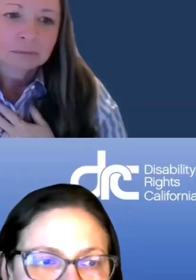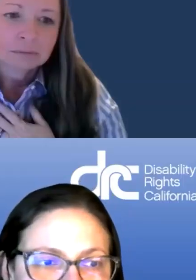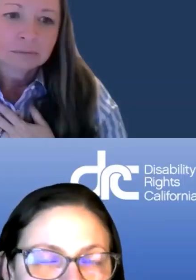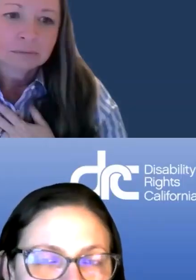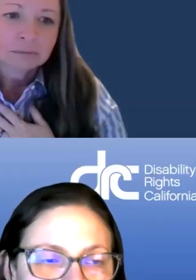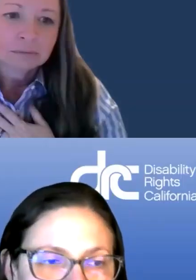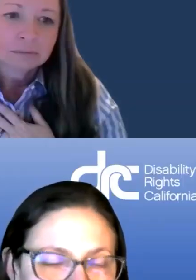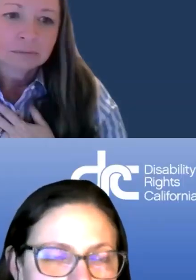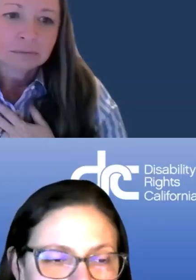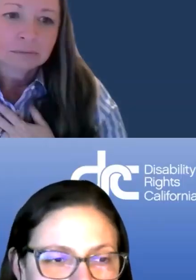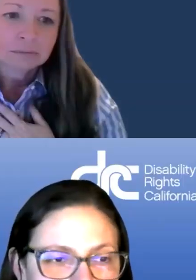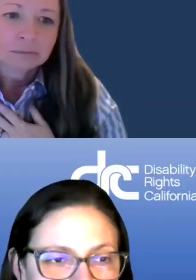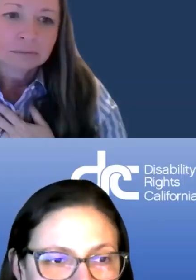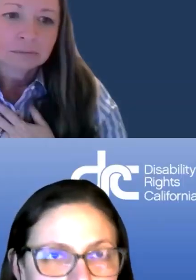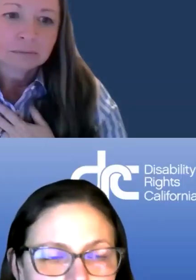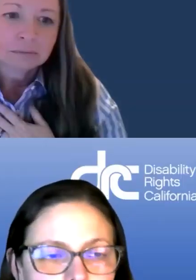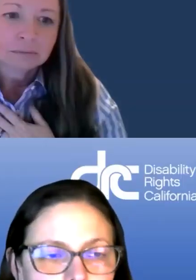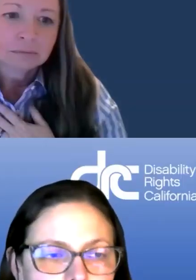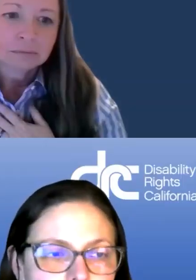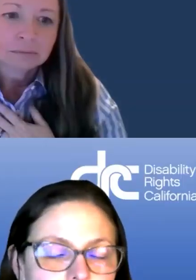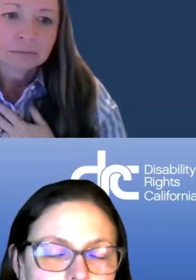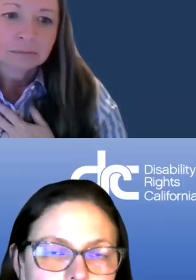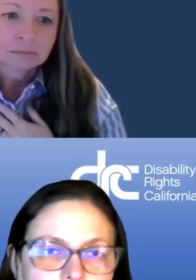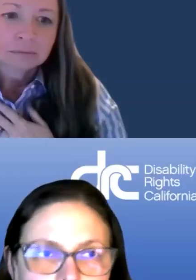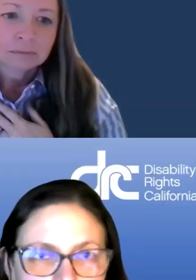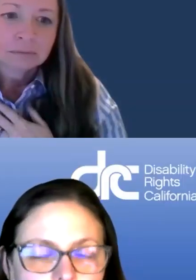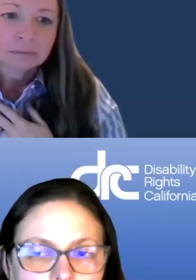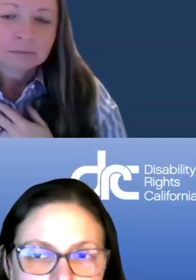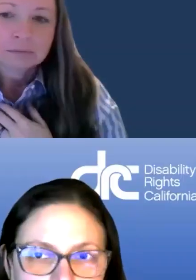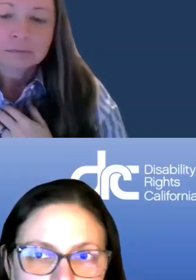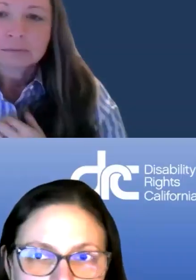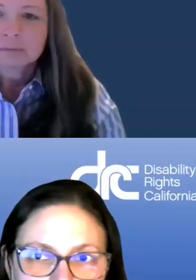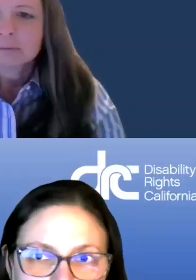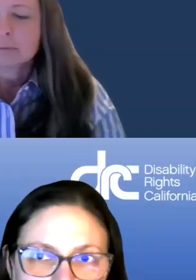Sabrina: Thank you so much, Allegra. If folks have any more questions, you're welcome to put it in the chat